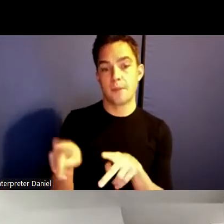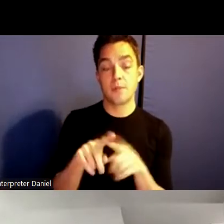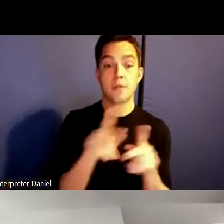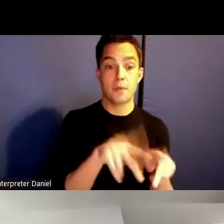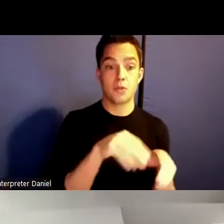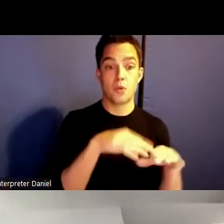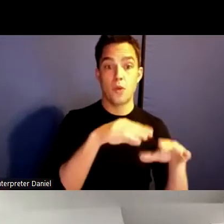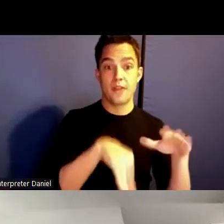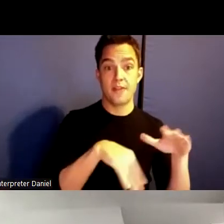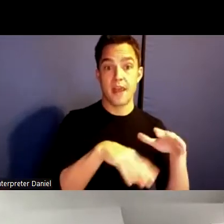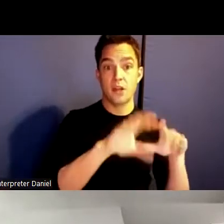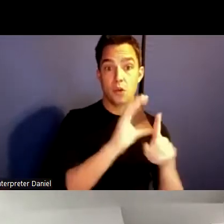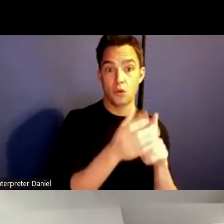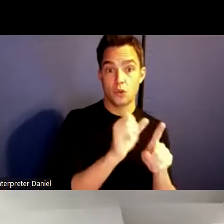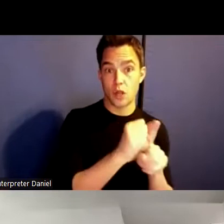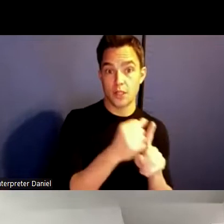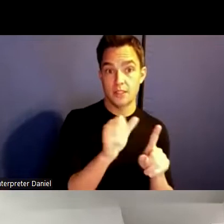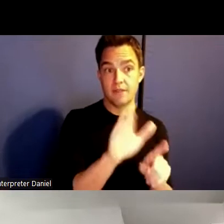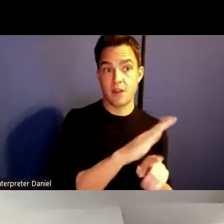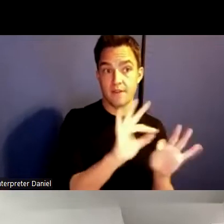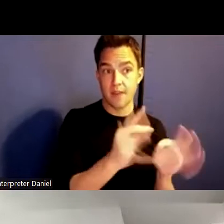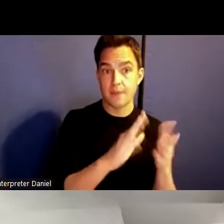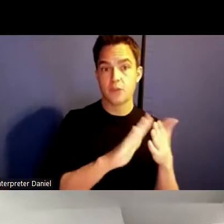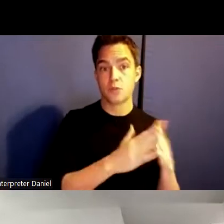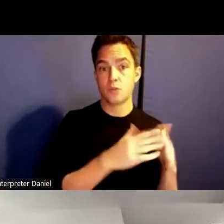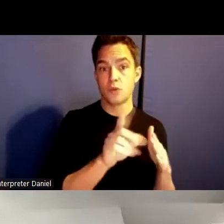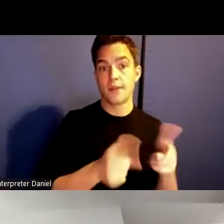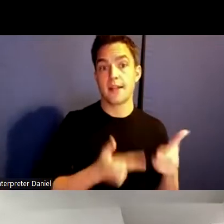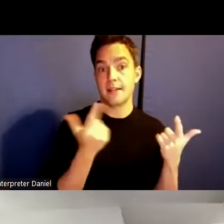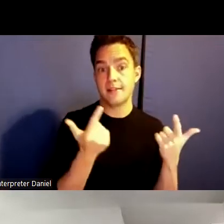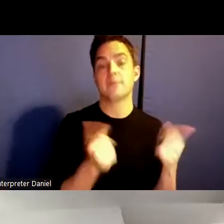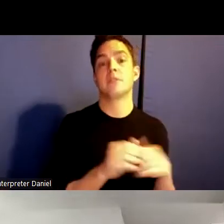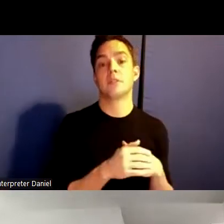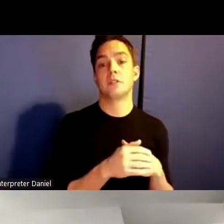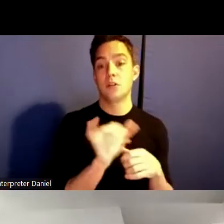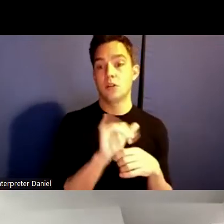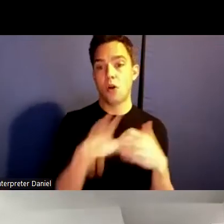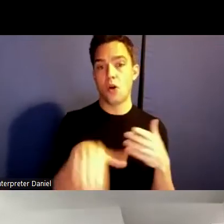context of their family, the community in which they live, and all of the medical decision